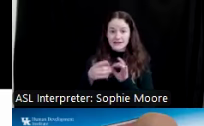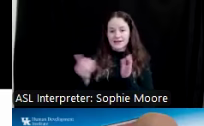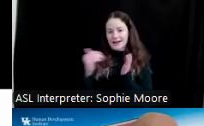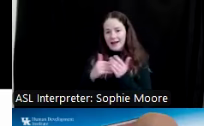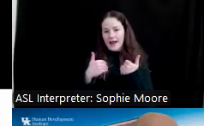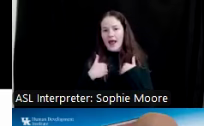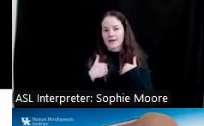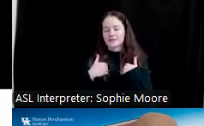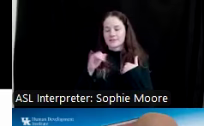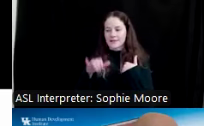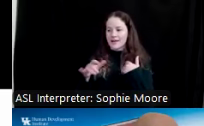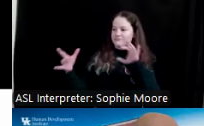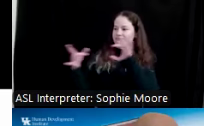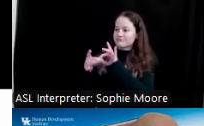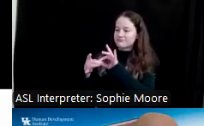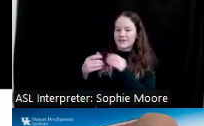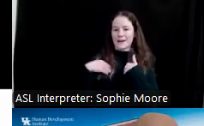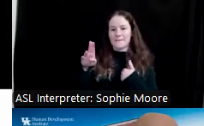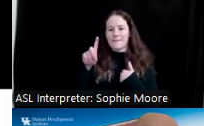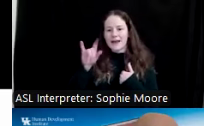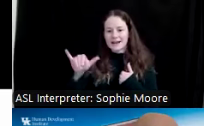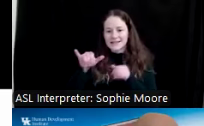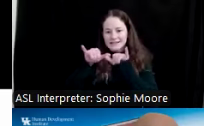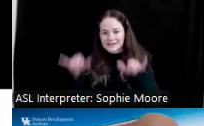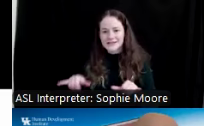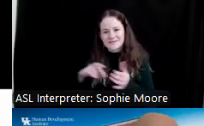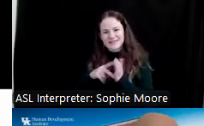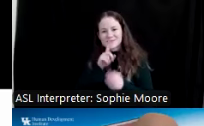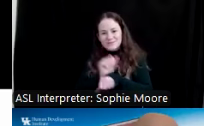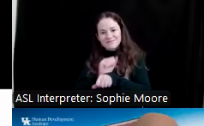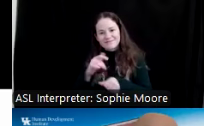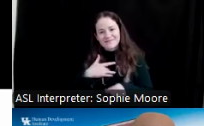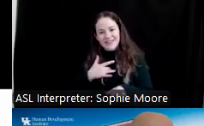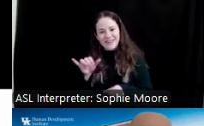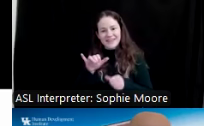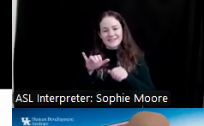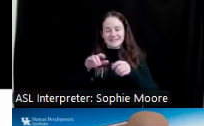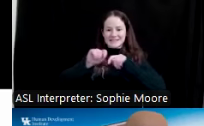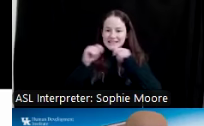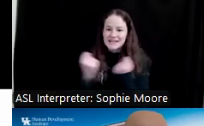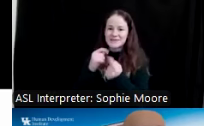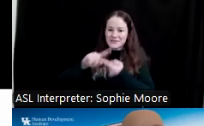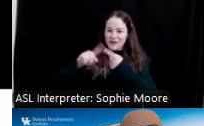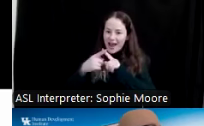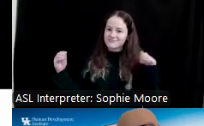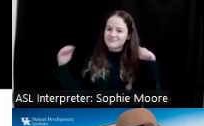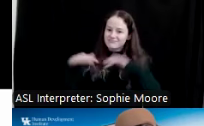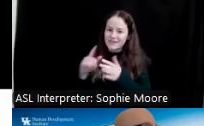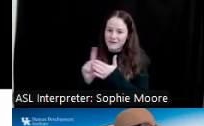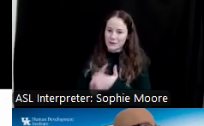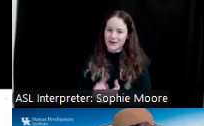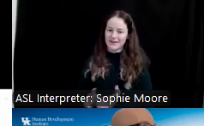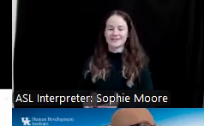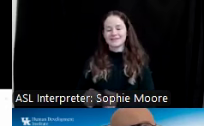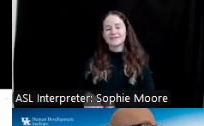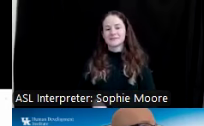was a community, a team, a group of friends that came together every week um to participate in activities.